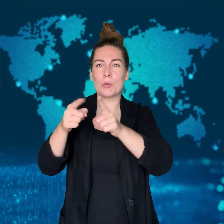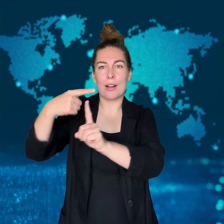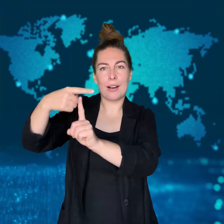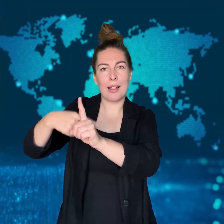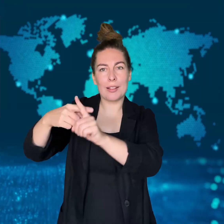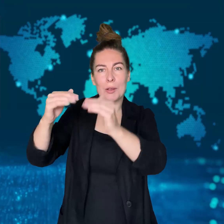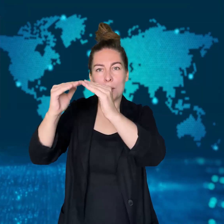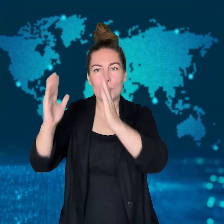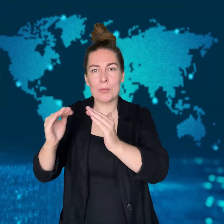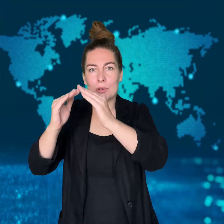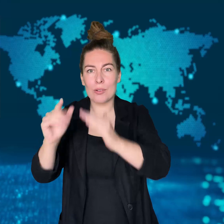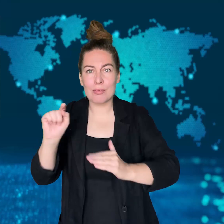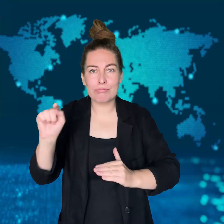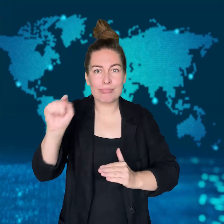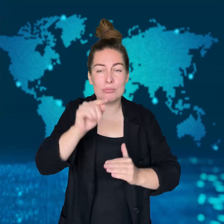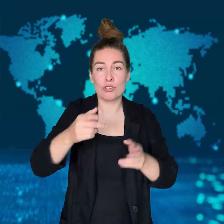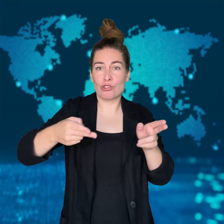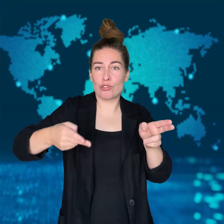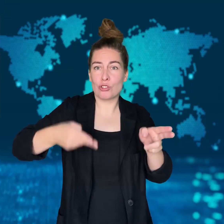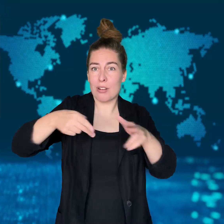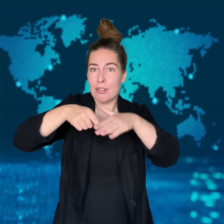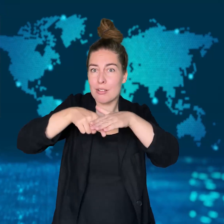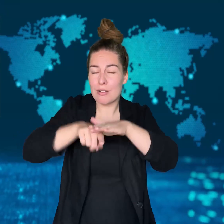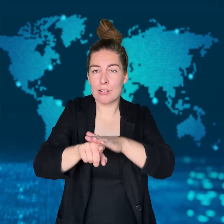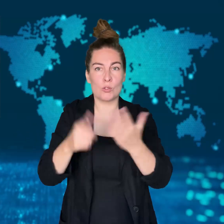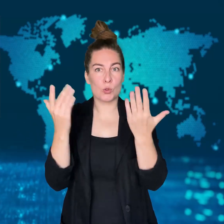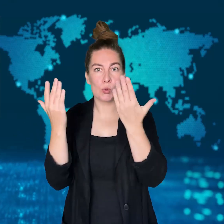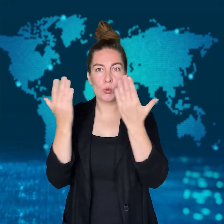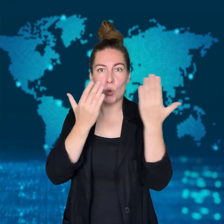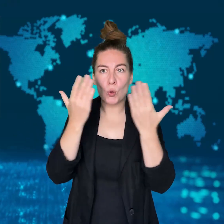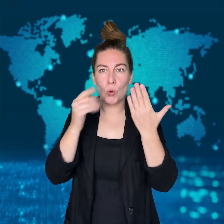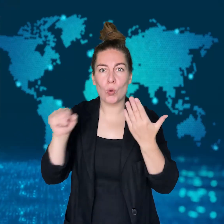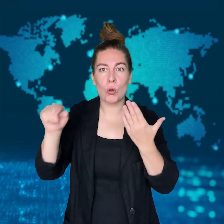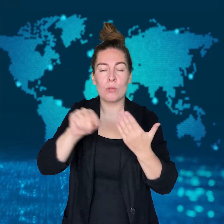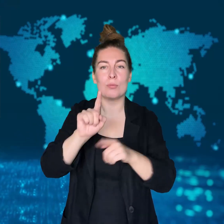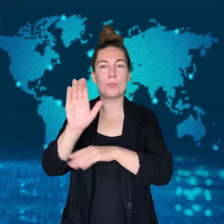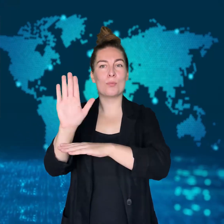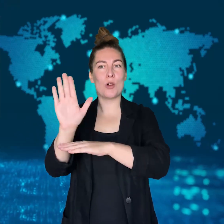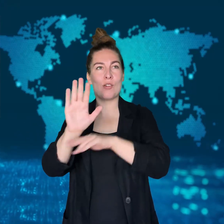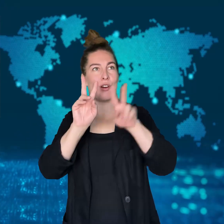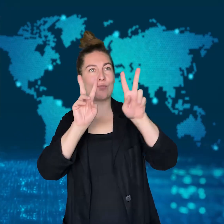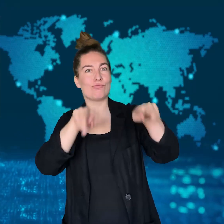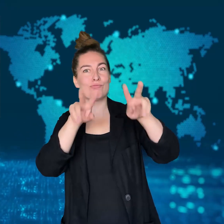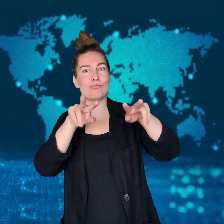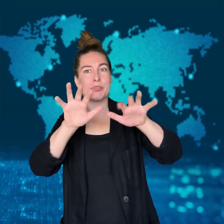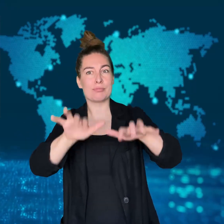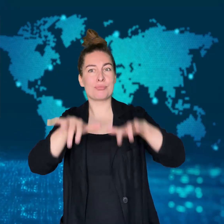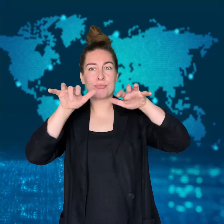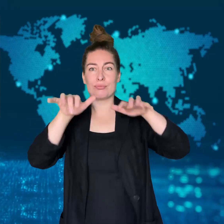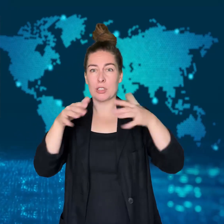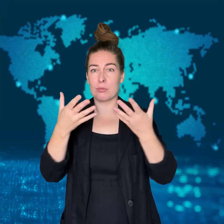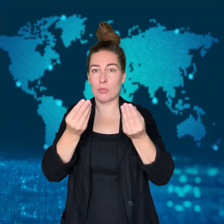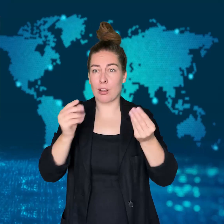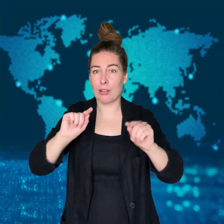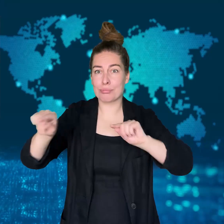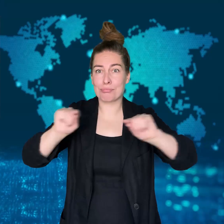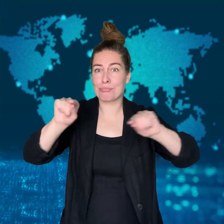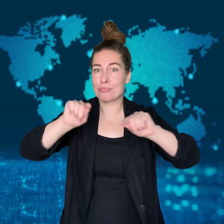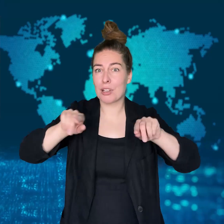The bedbugs have been found in hotels, vacation rentals, trains, schools, and movie theaters.